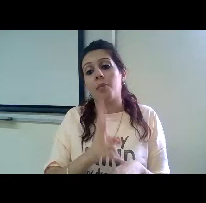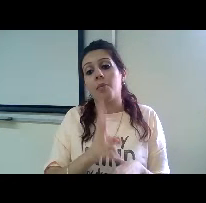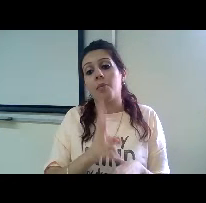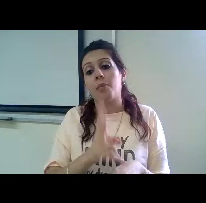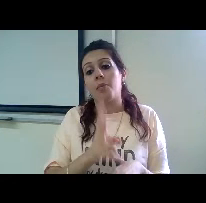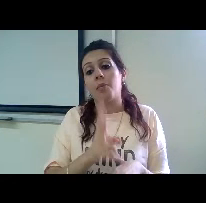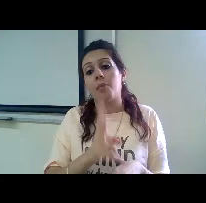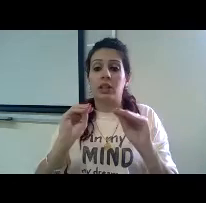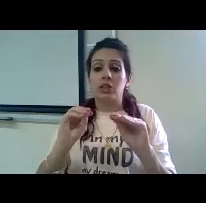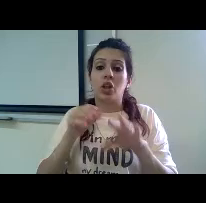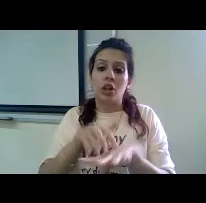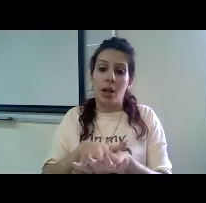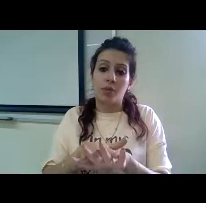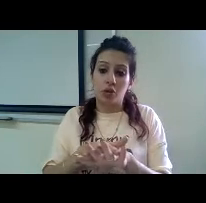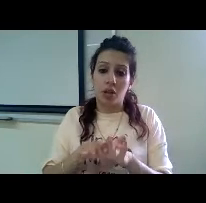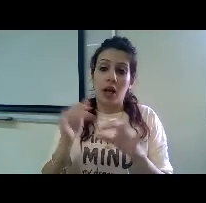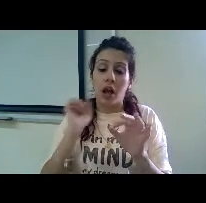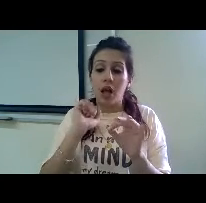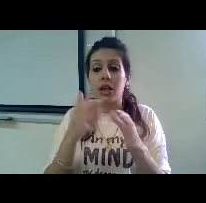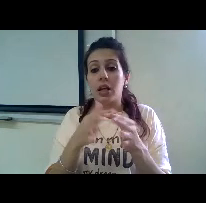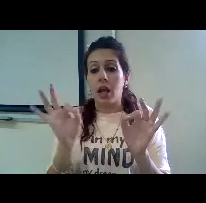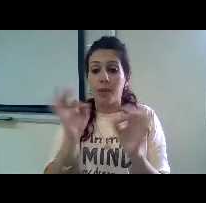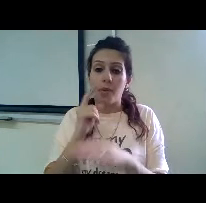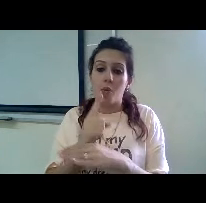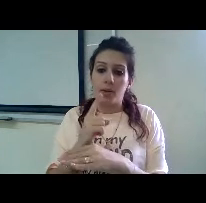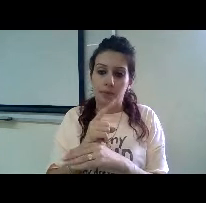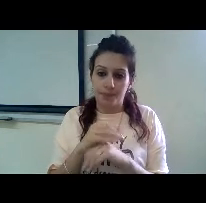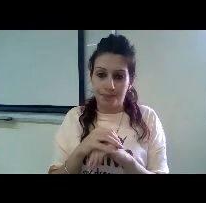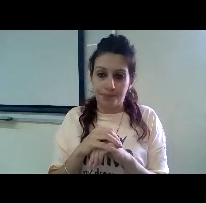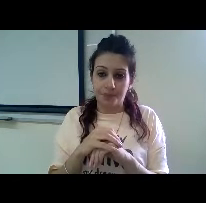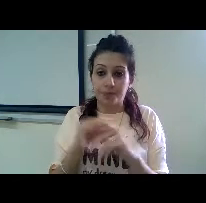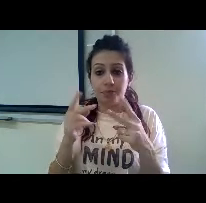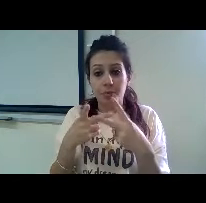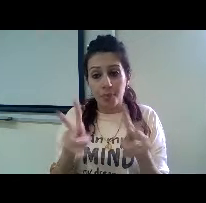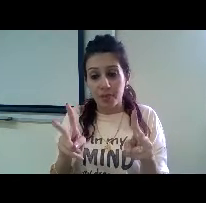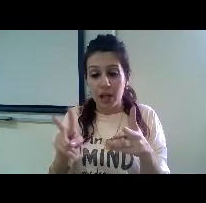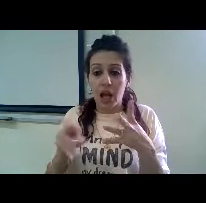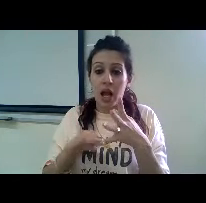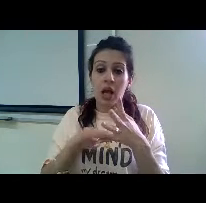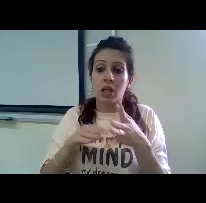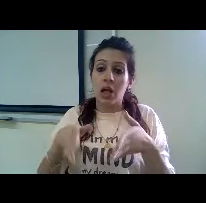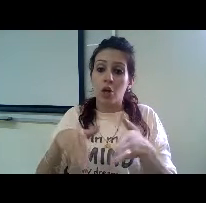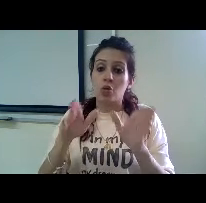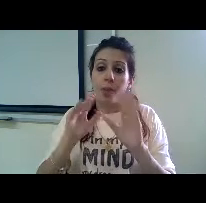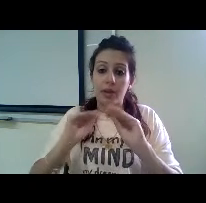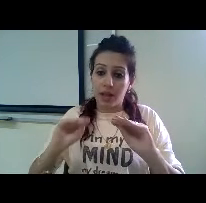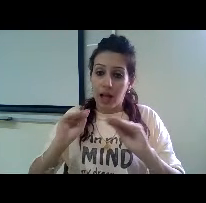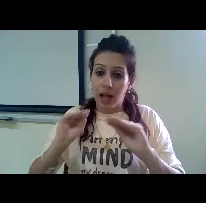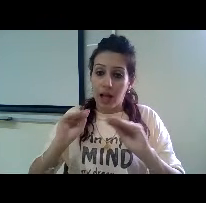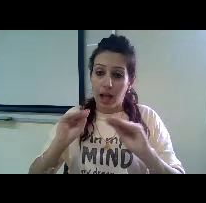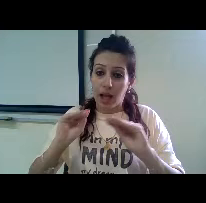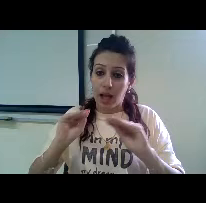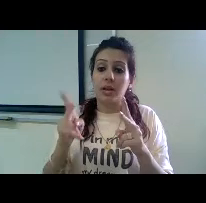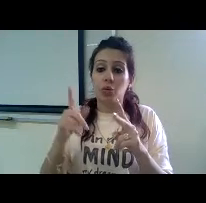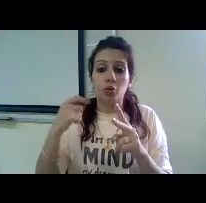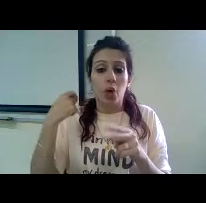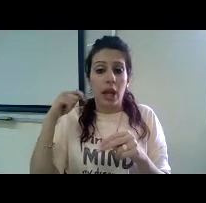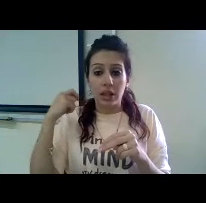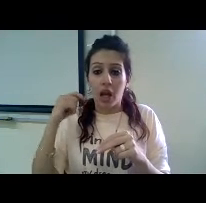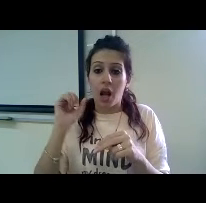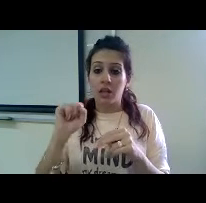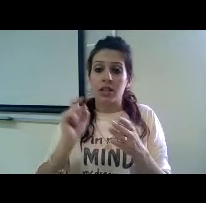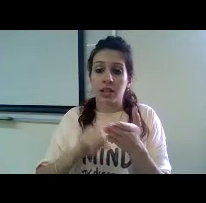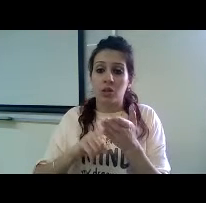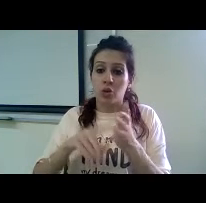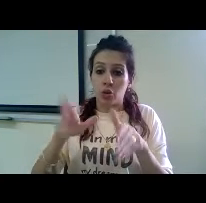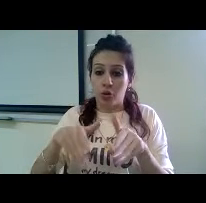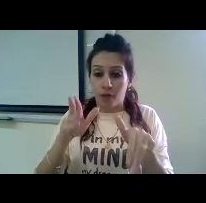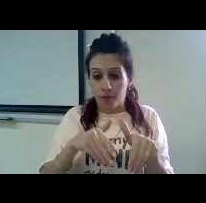from instructional techniques and classroom management to multi-professional teams.